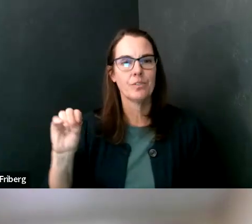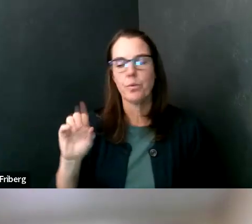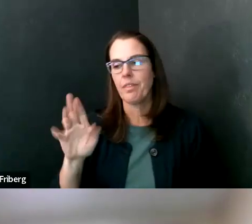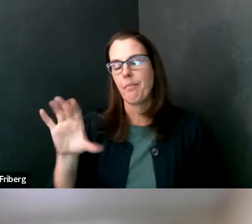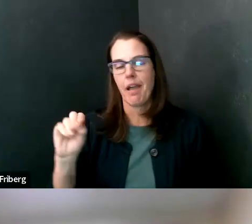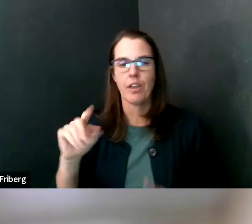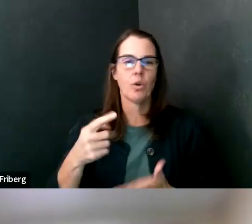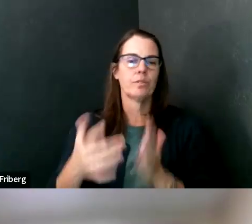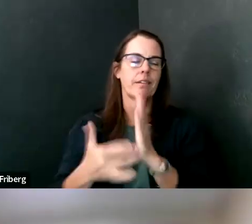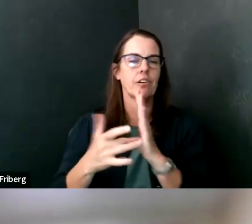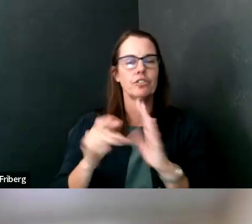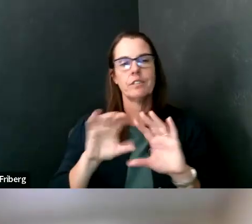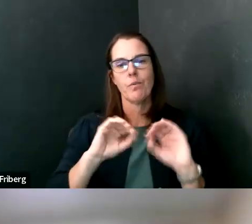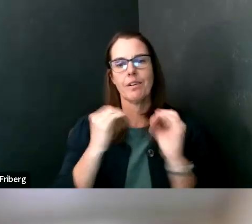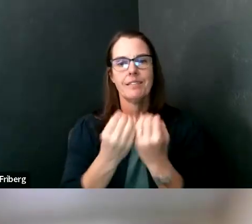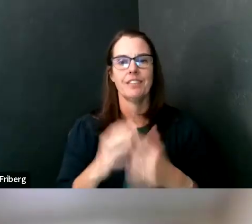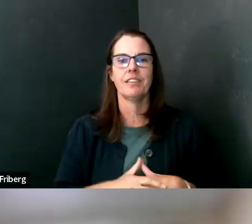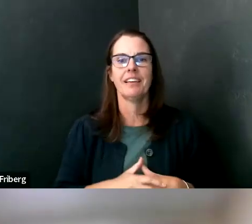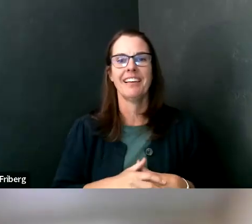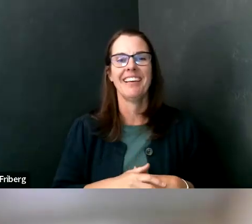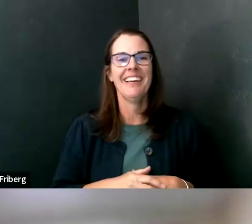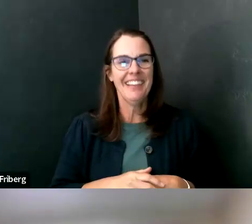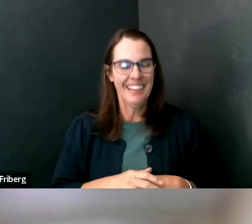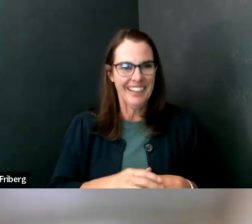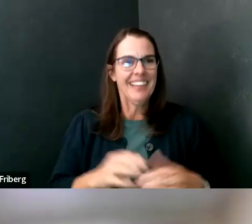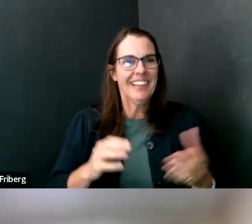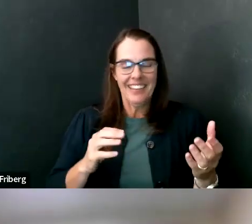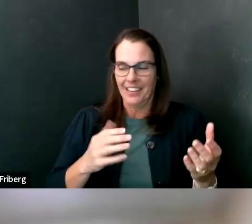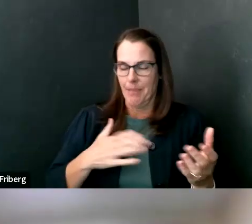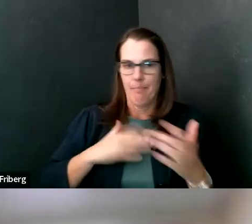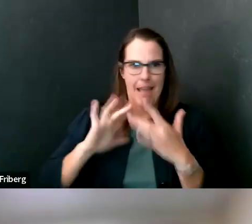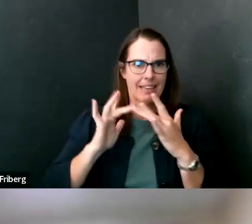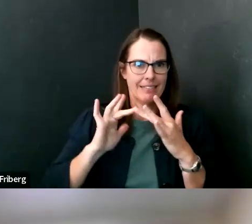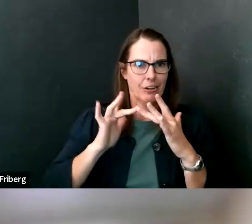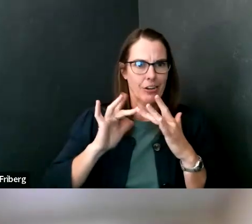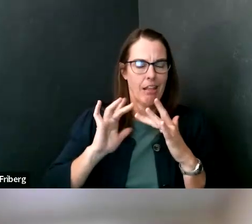Organization. And just so you know, um, you know, my internet has been a little bit unstable,